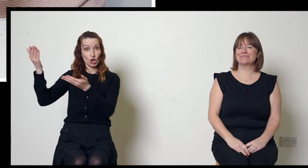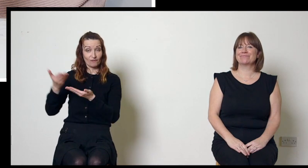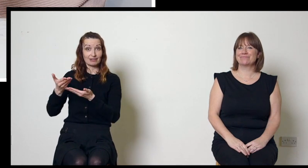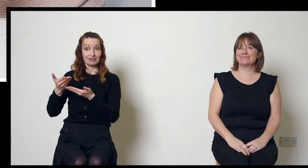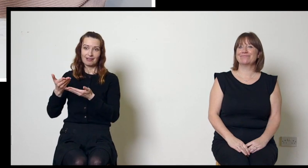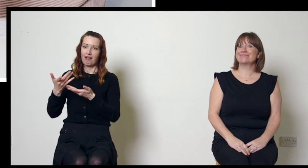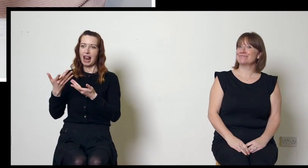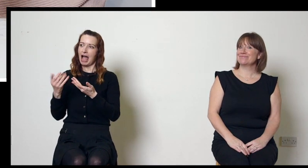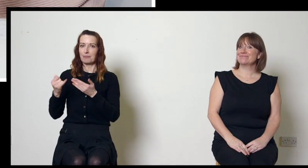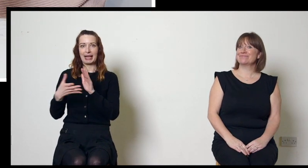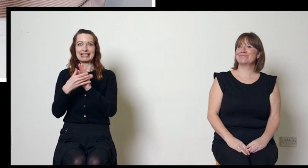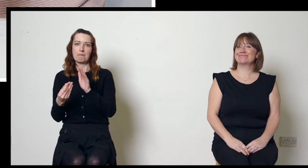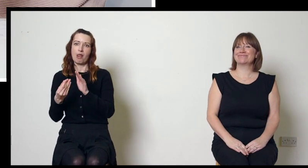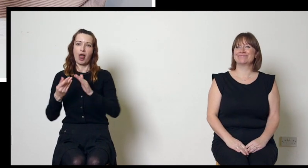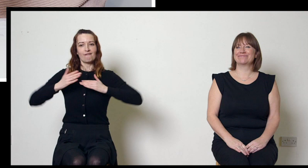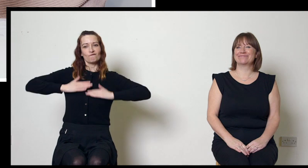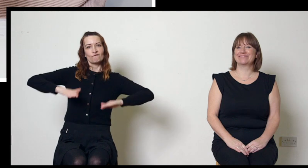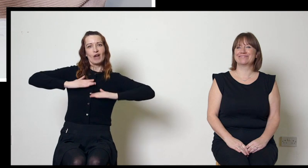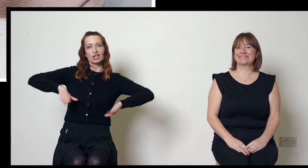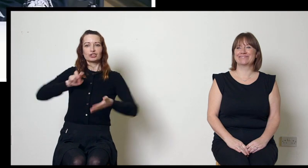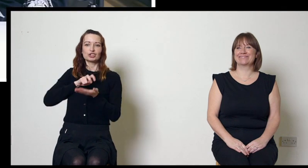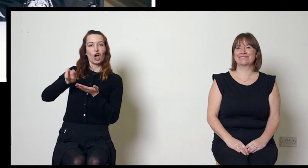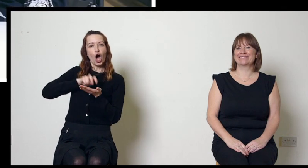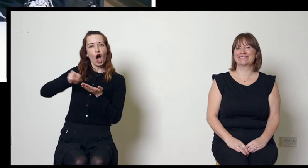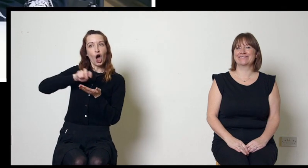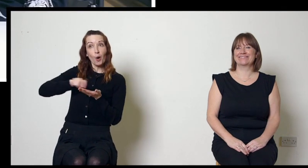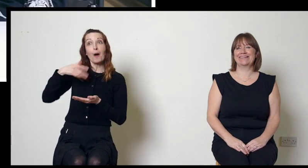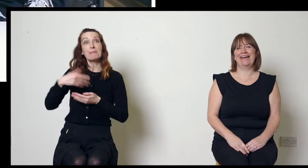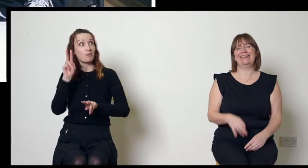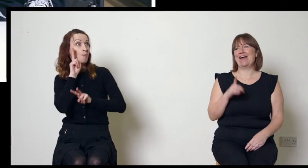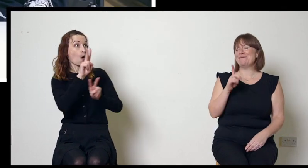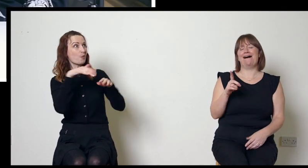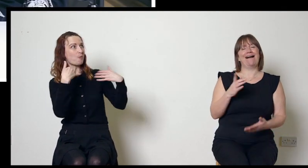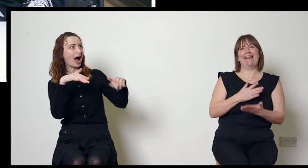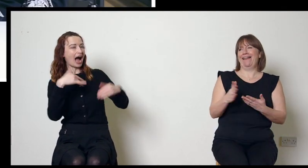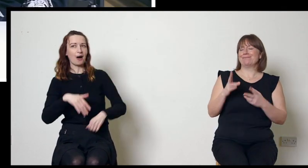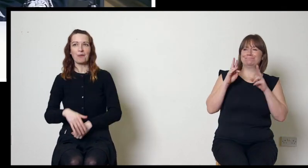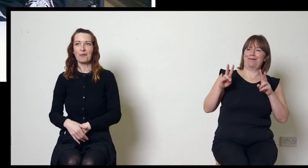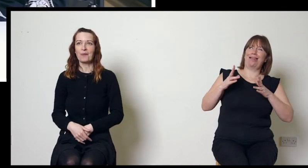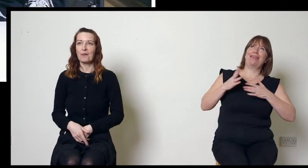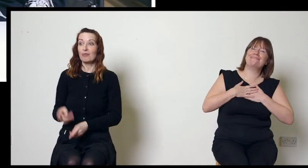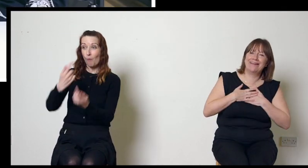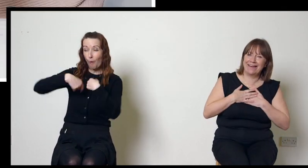Which was brilliant. I went and watched and it was awesome. They they were clearly loving it, clearly loving it. They they were clearly loving it!